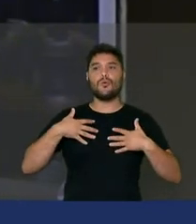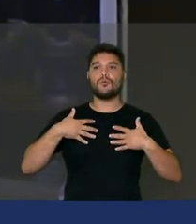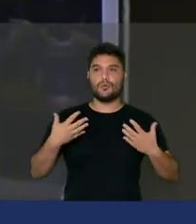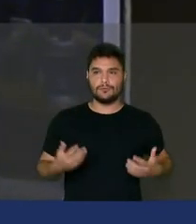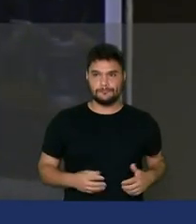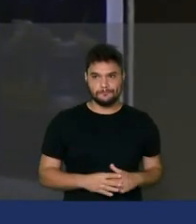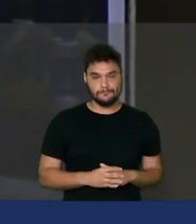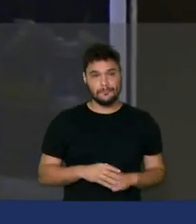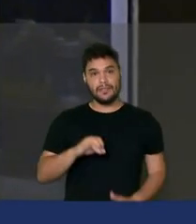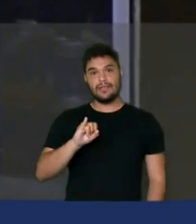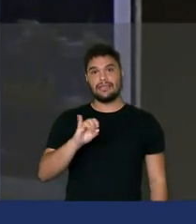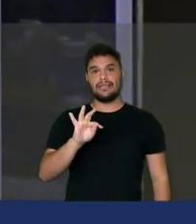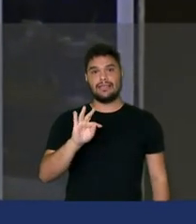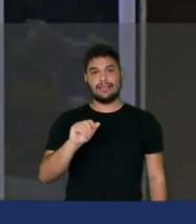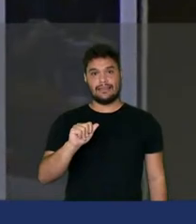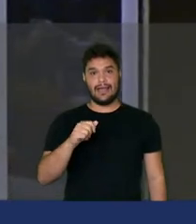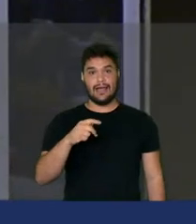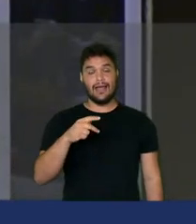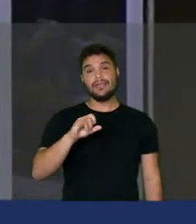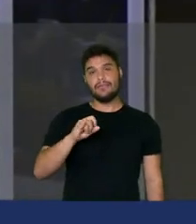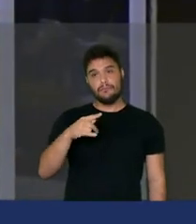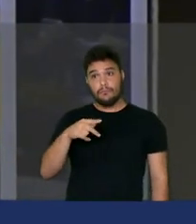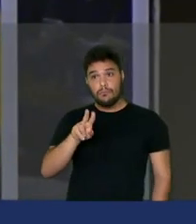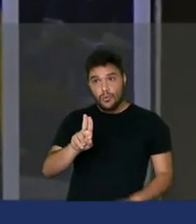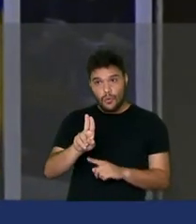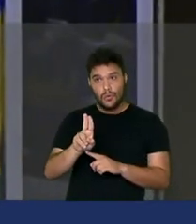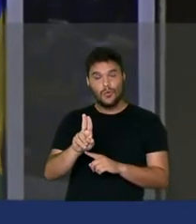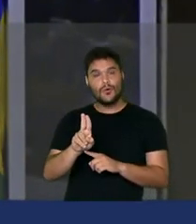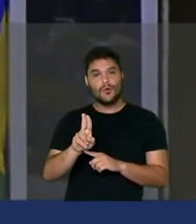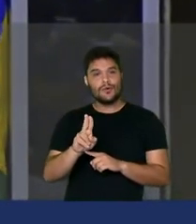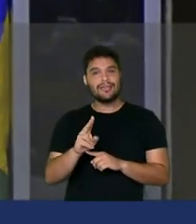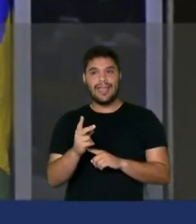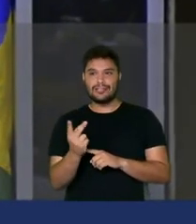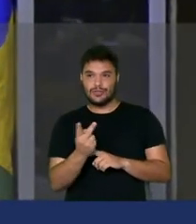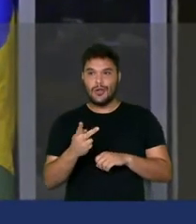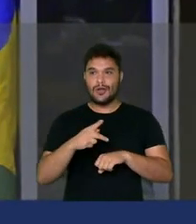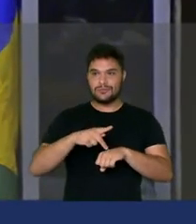BRASILEIRA QUE NOS ENCHE DE MUITO ORGULHO, A ITAIPU BI NACIONAL, CONSTRUÍDA NA